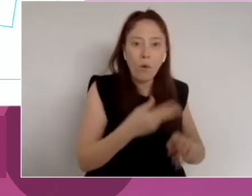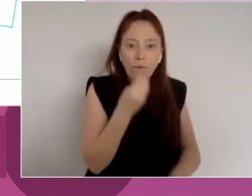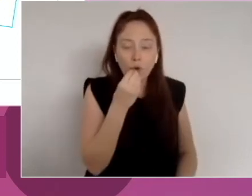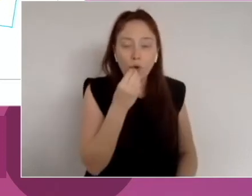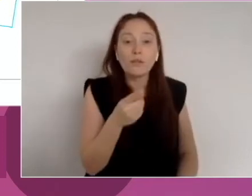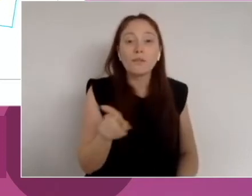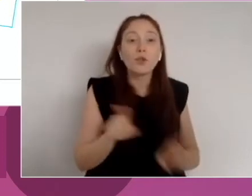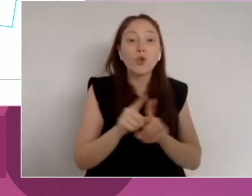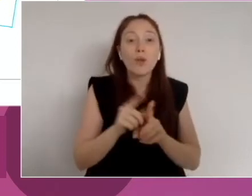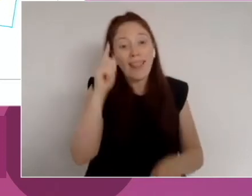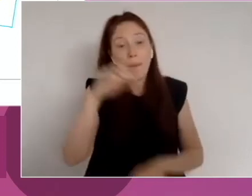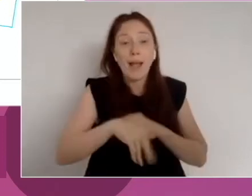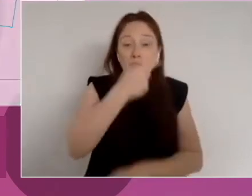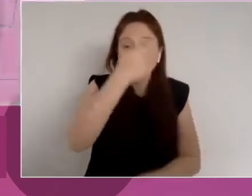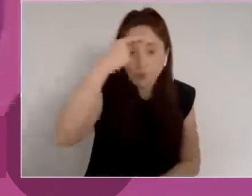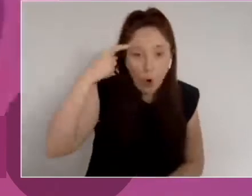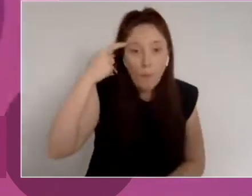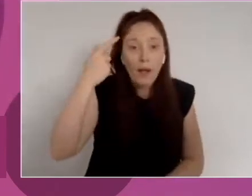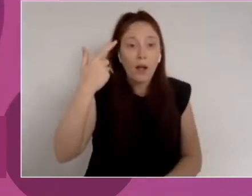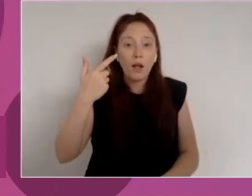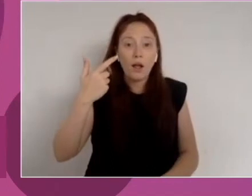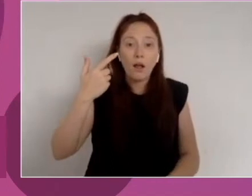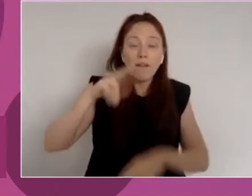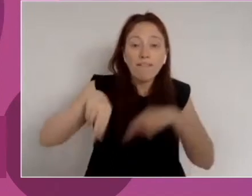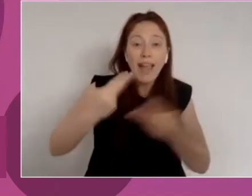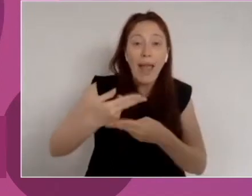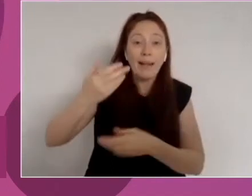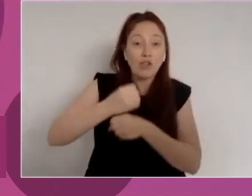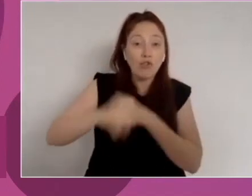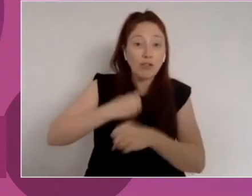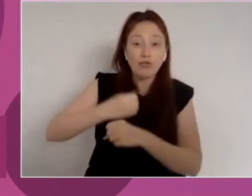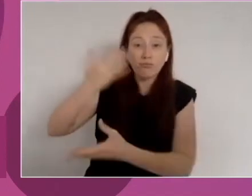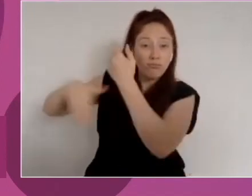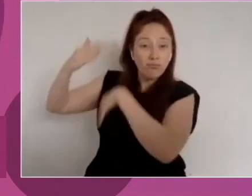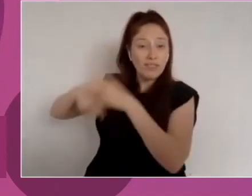hereditary and nutrition. So it is a complex environment in which we're working.